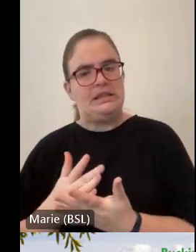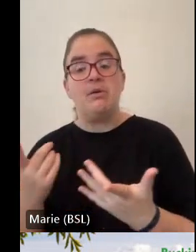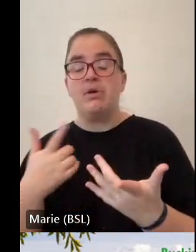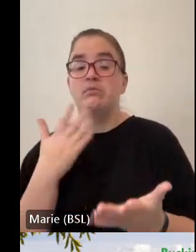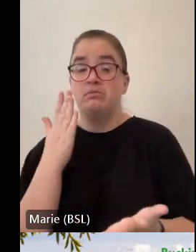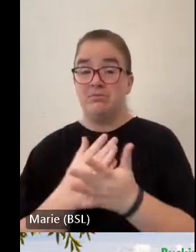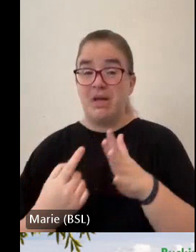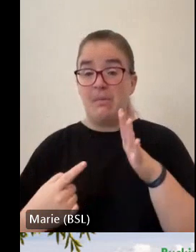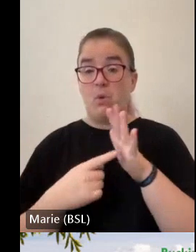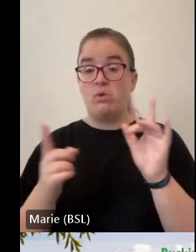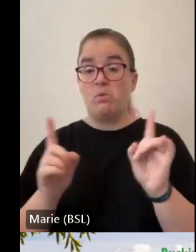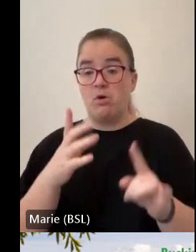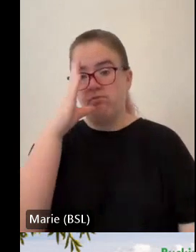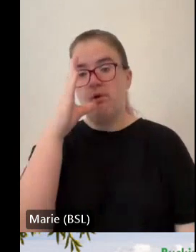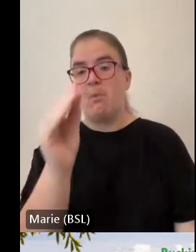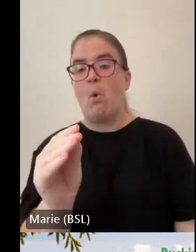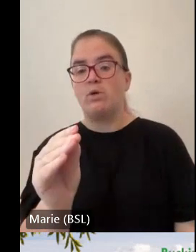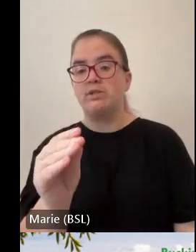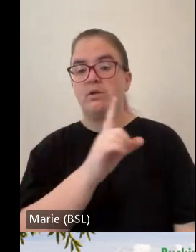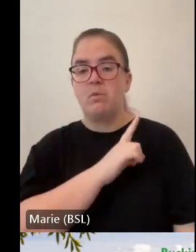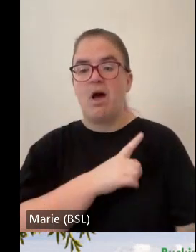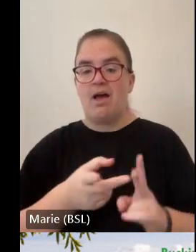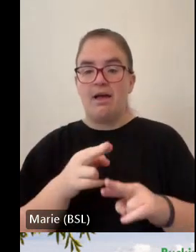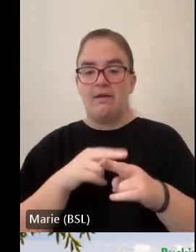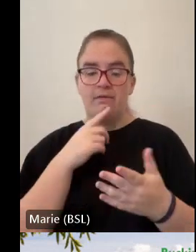It is the key because if we don't report these things.